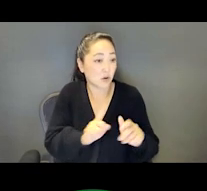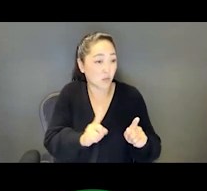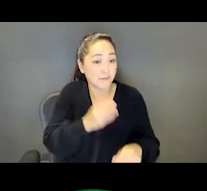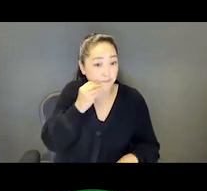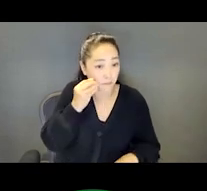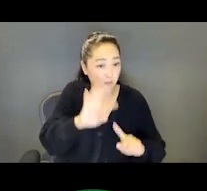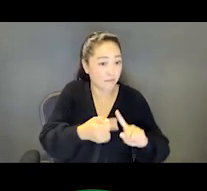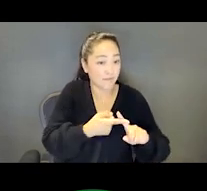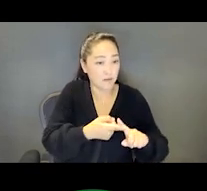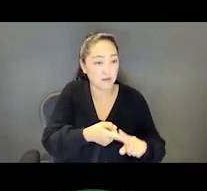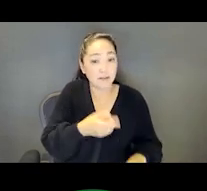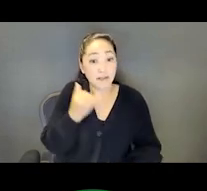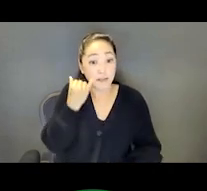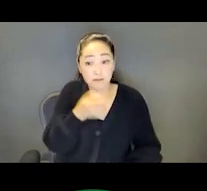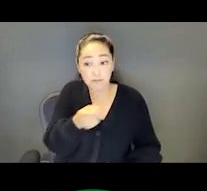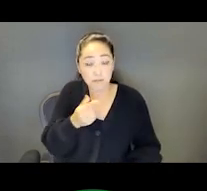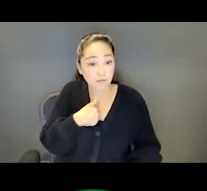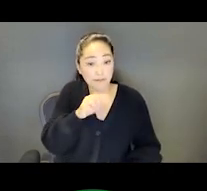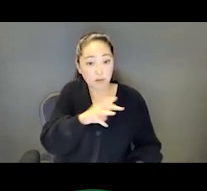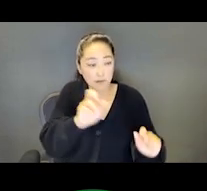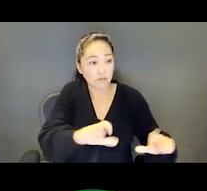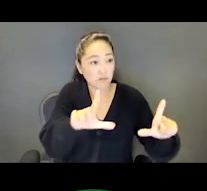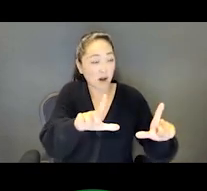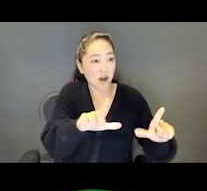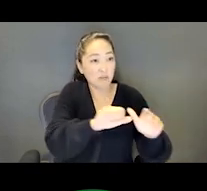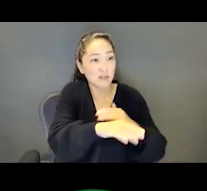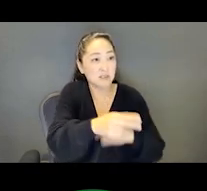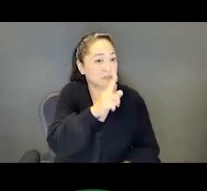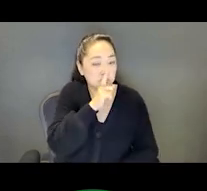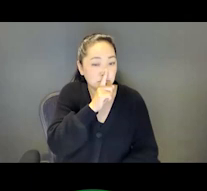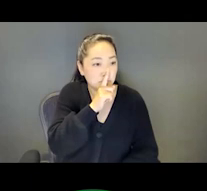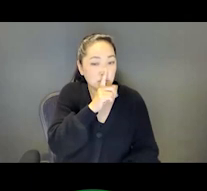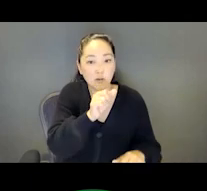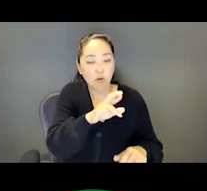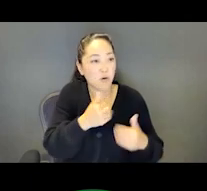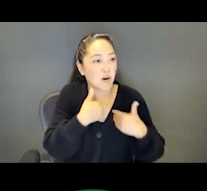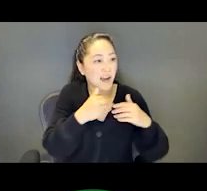I might not know that you have accessibility in your parks. So same thing with the phone.